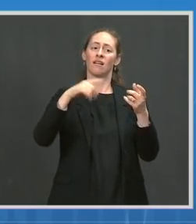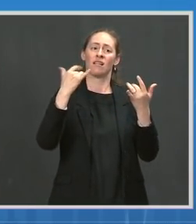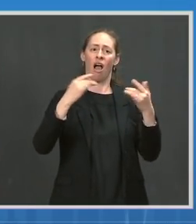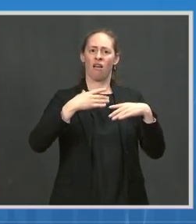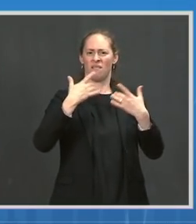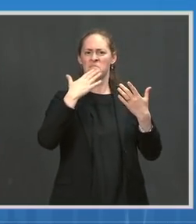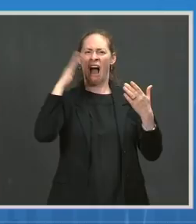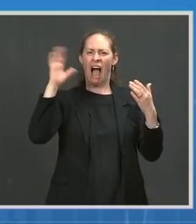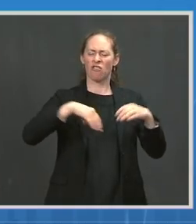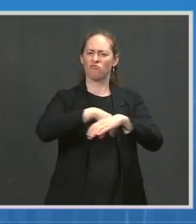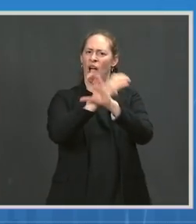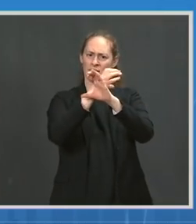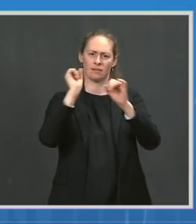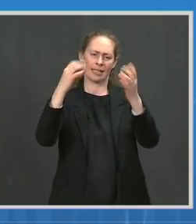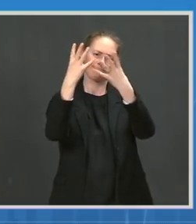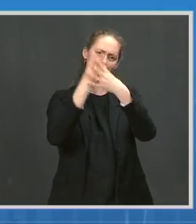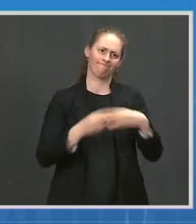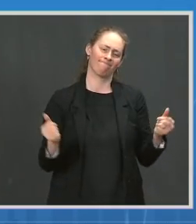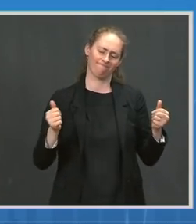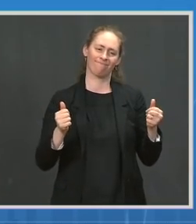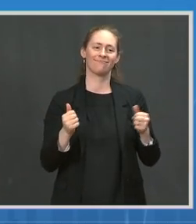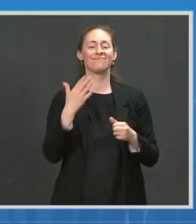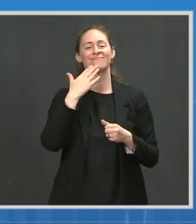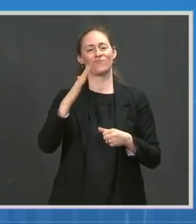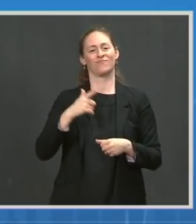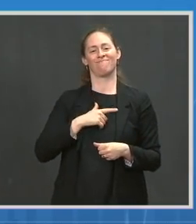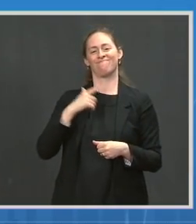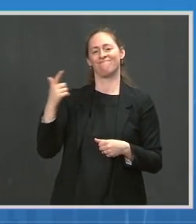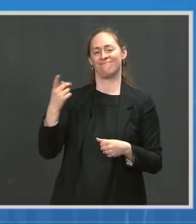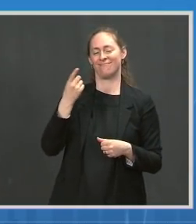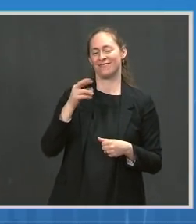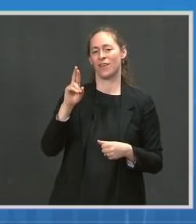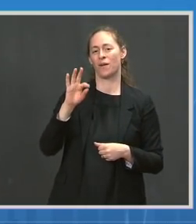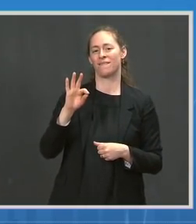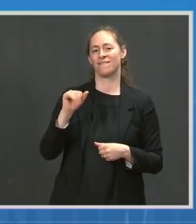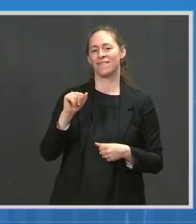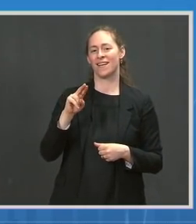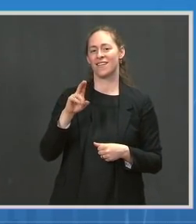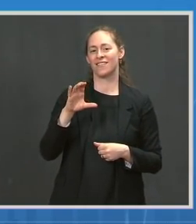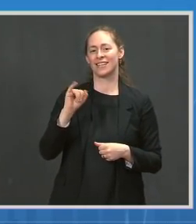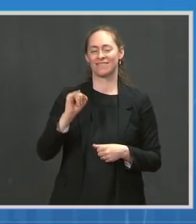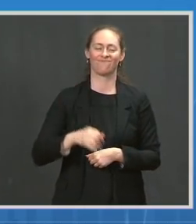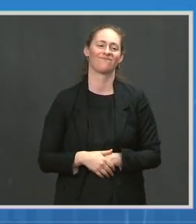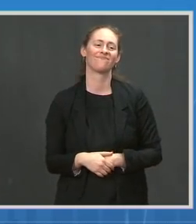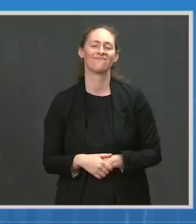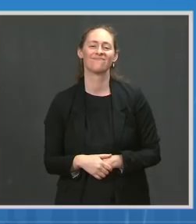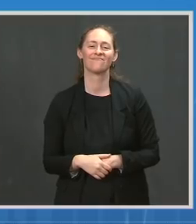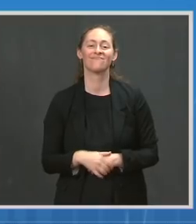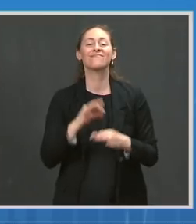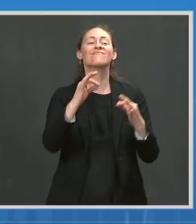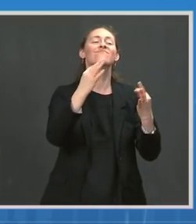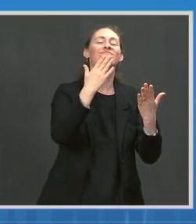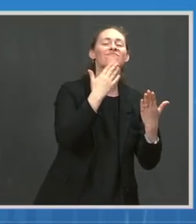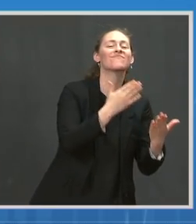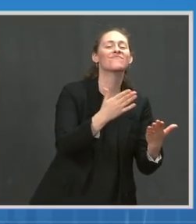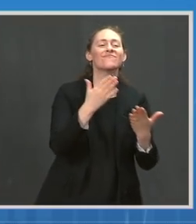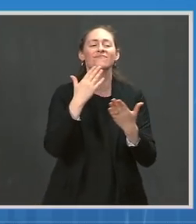I'll now turn things over to Dr. Fauci. Dr. Fauci: Thank you very much, Dr. Walensky. I would like to expand a bit on the theme